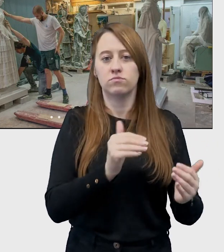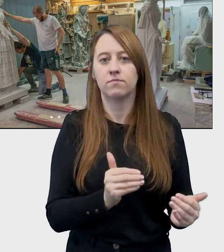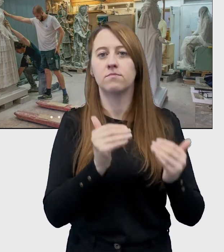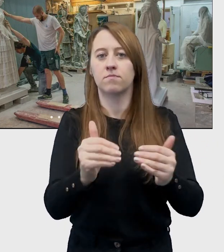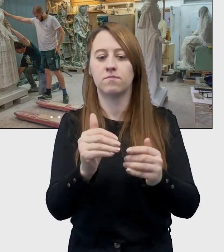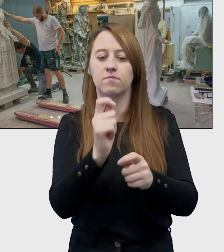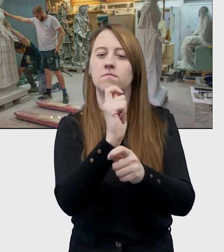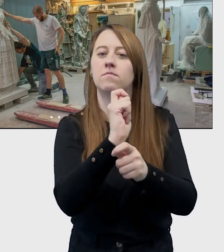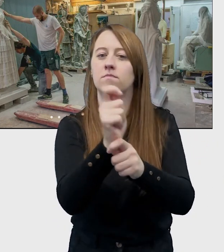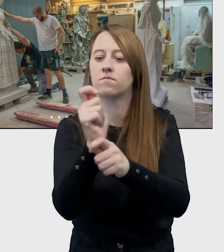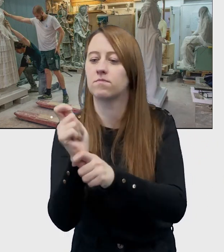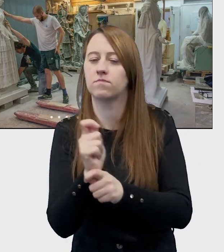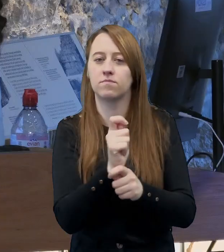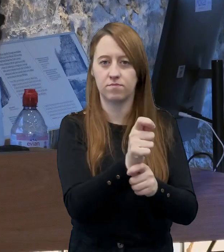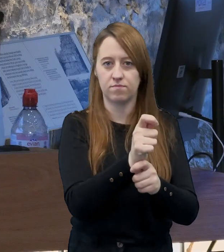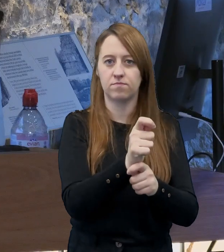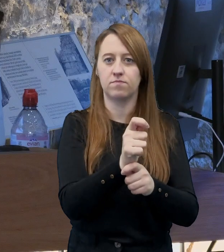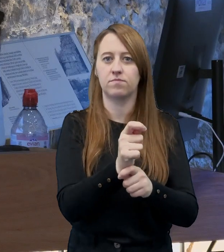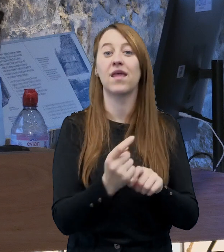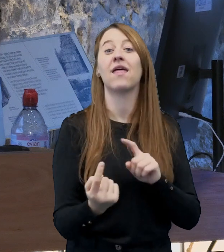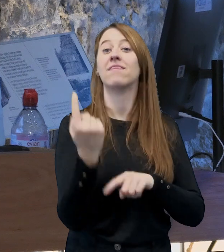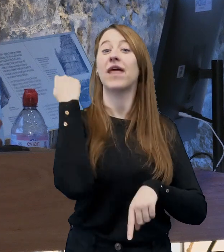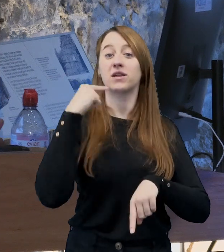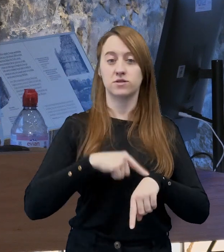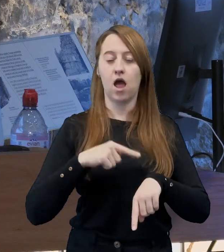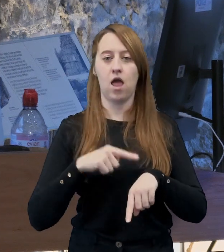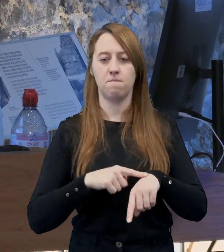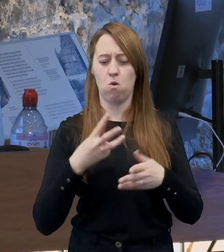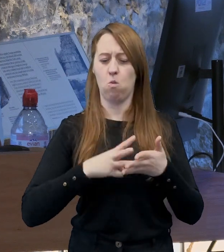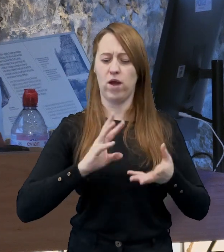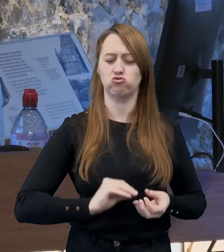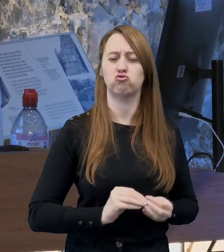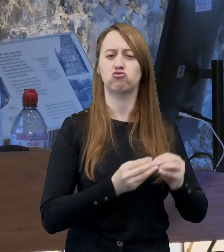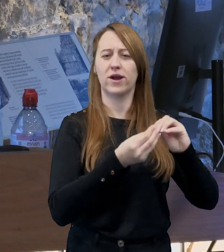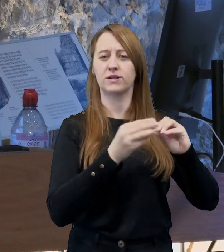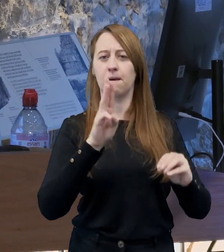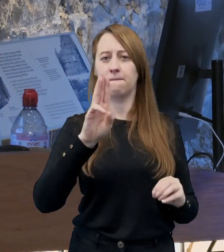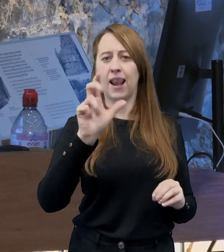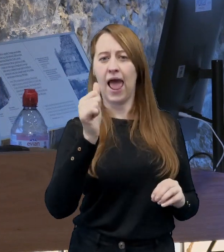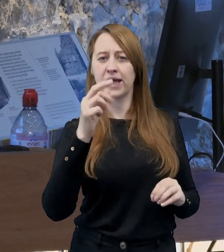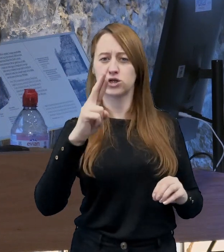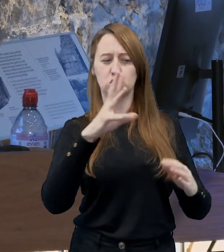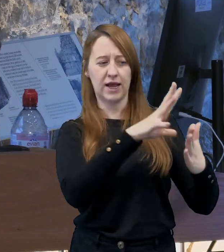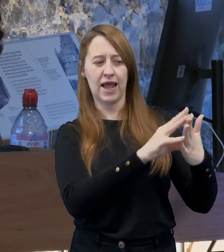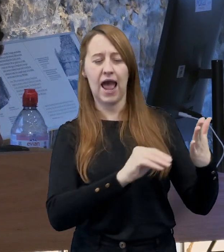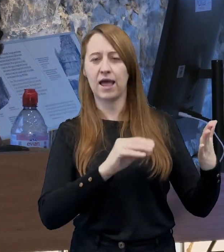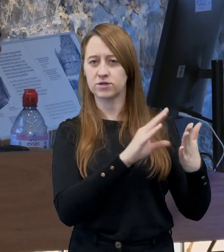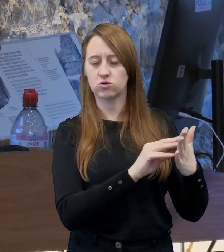Creating a plaster cast in Foley's time, it's an art. There's a huge amount of skill and experience required and just